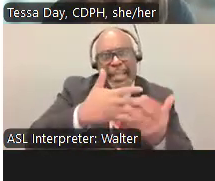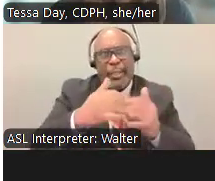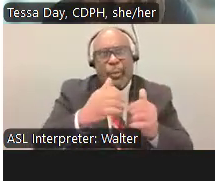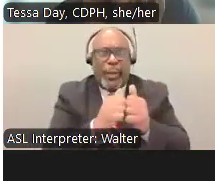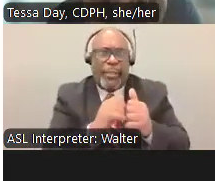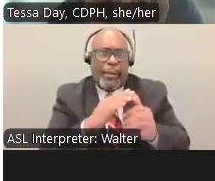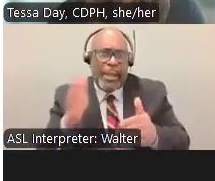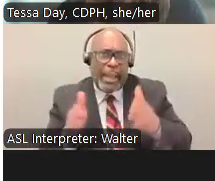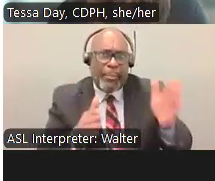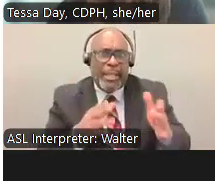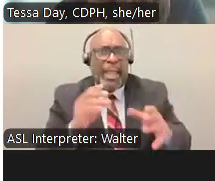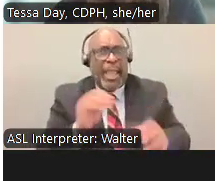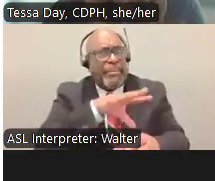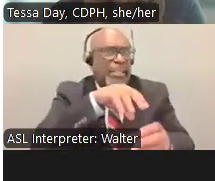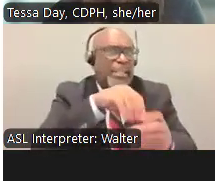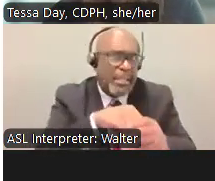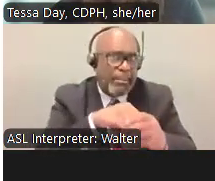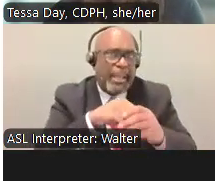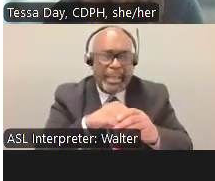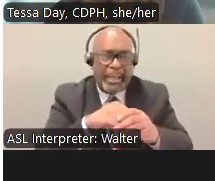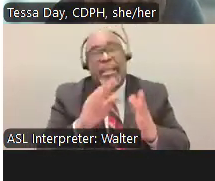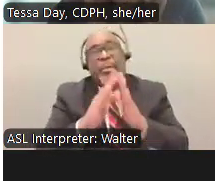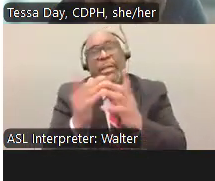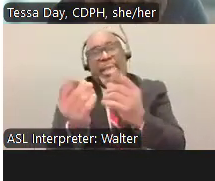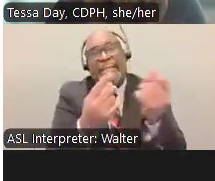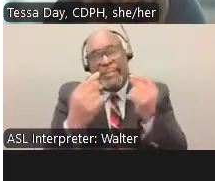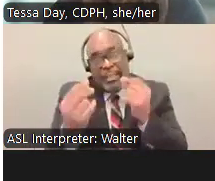13:29:23 community activities. There can 13:29:25 be mental health implications